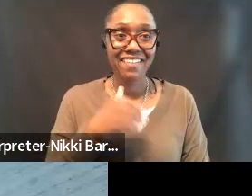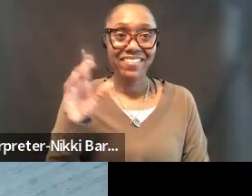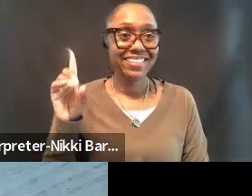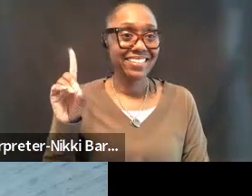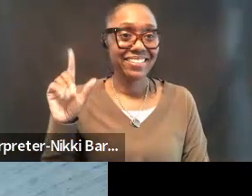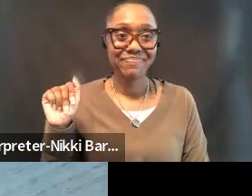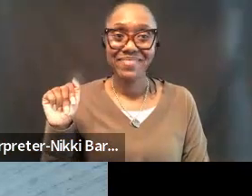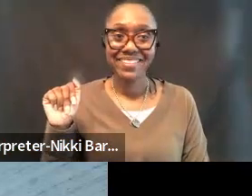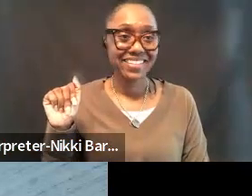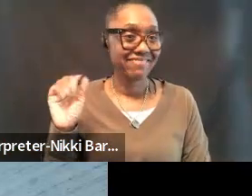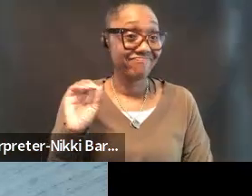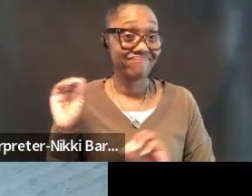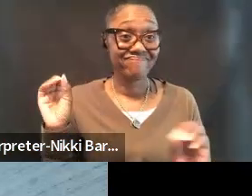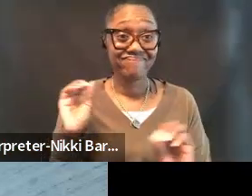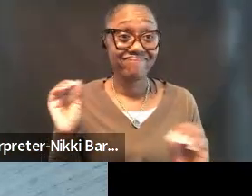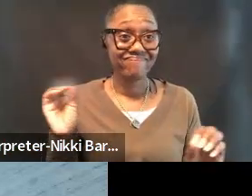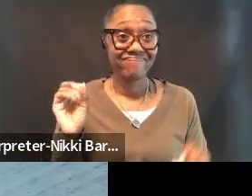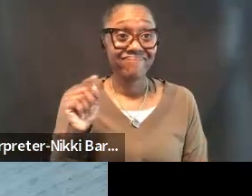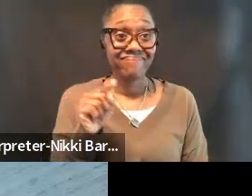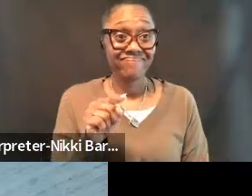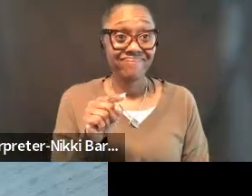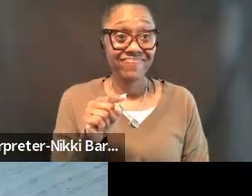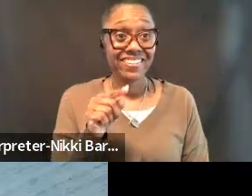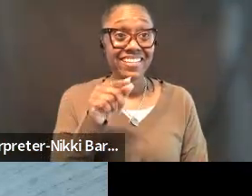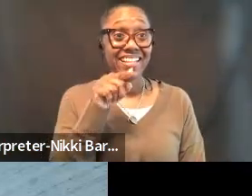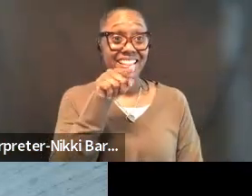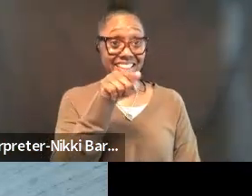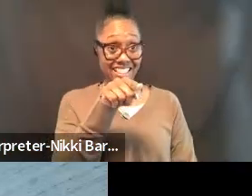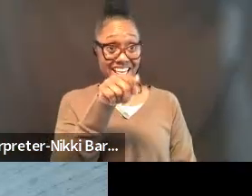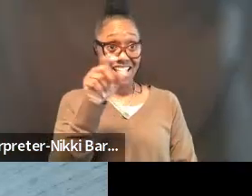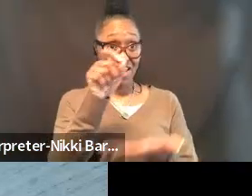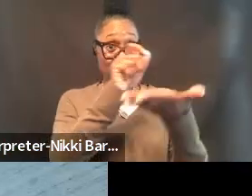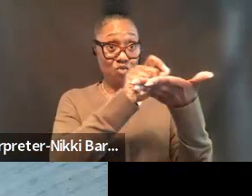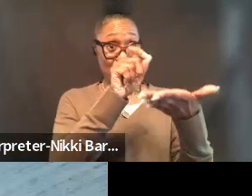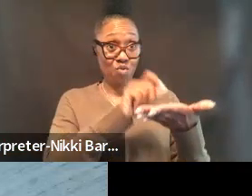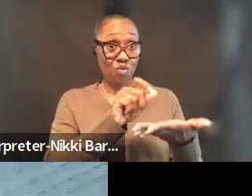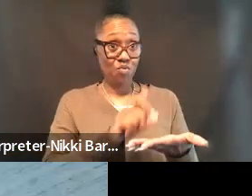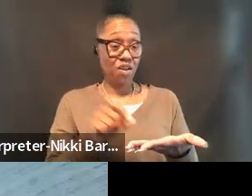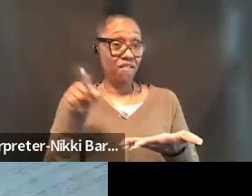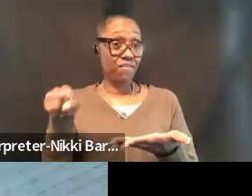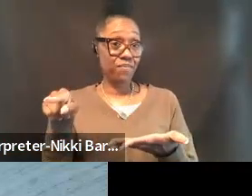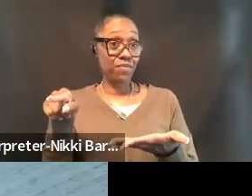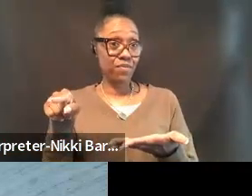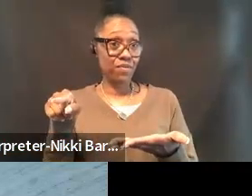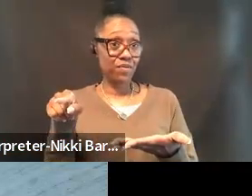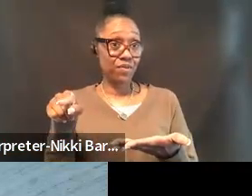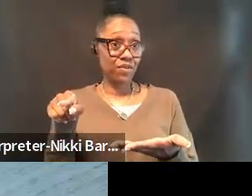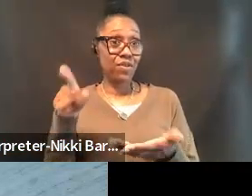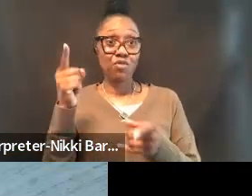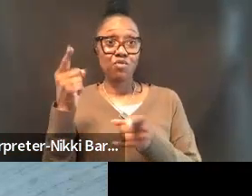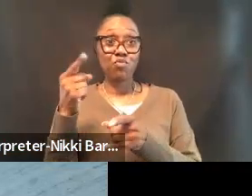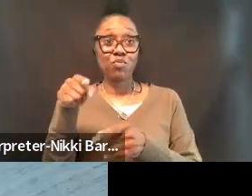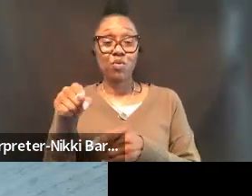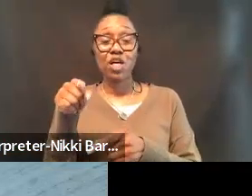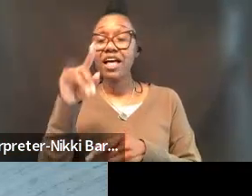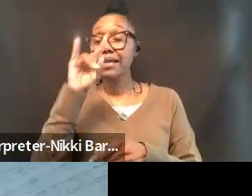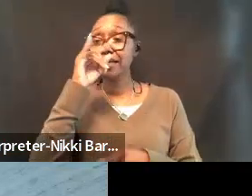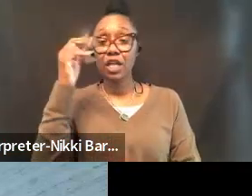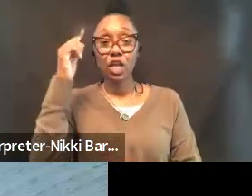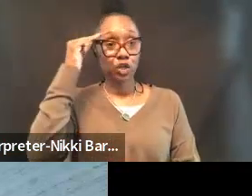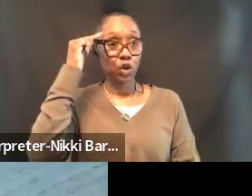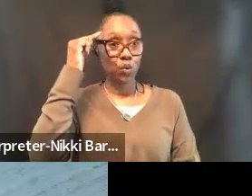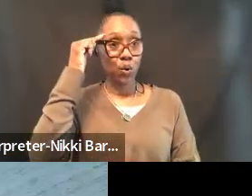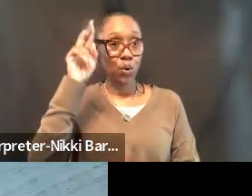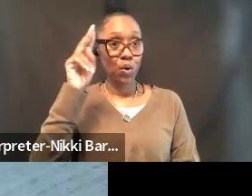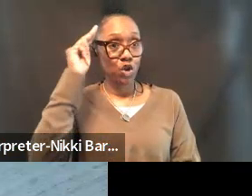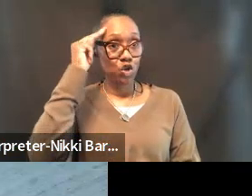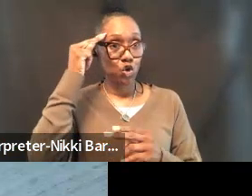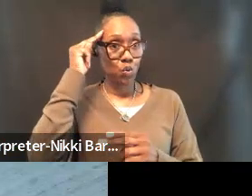That this, work, this work right here is produced by a typically neural, typical child in sixth grade with no known disability.